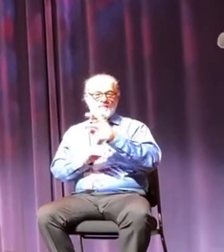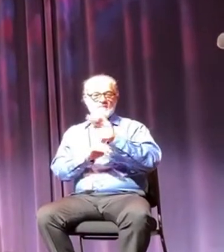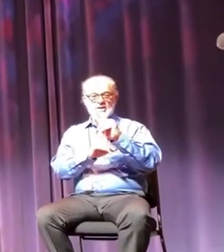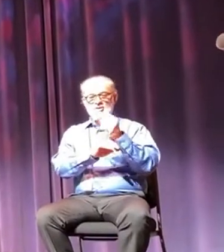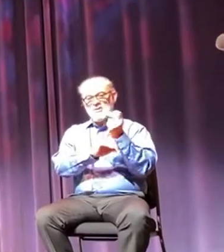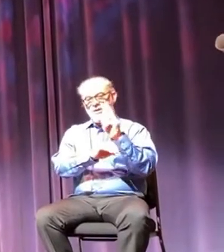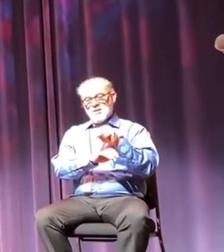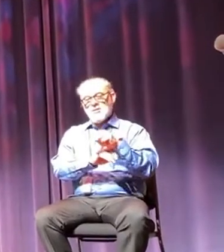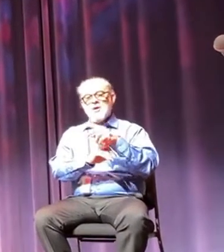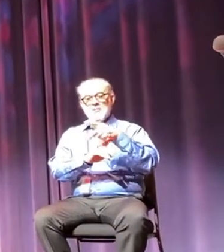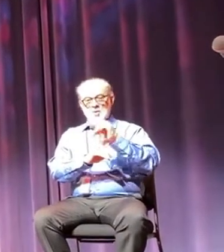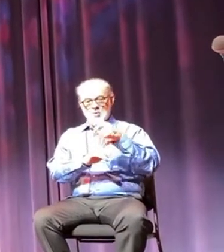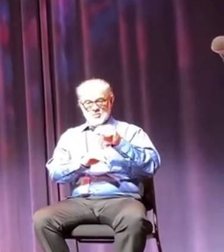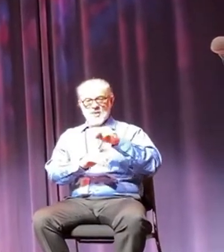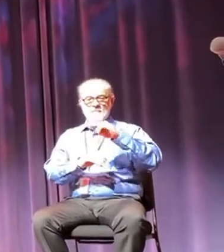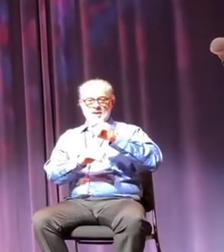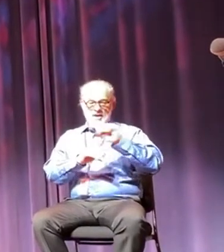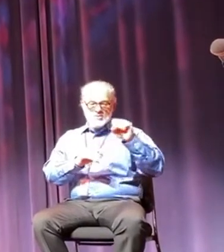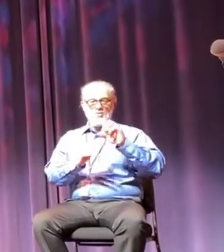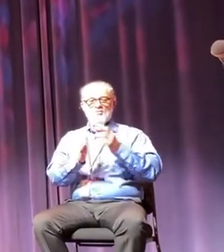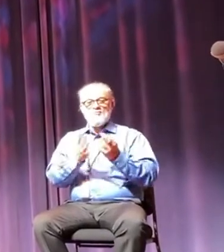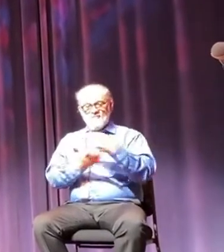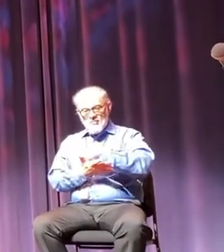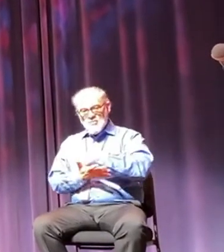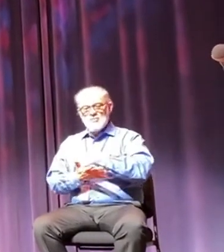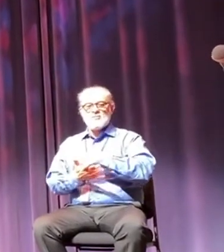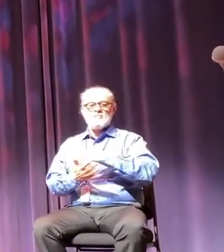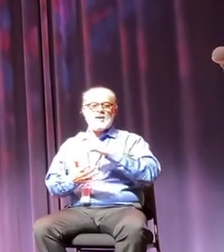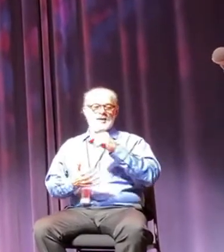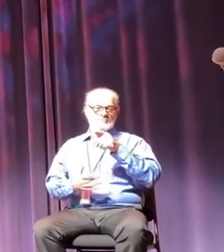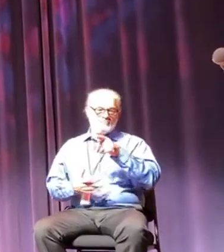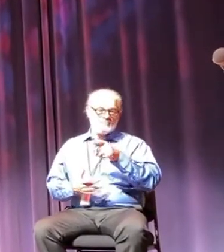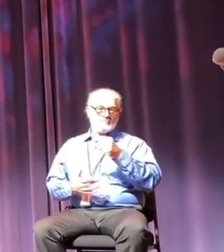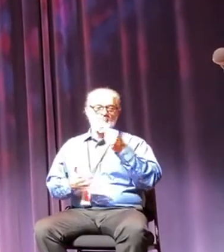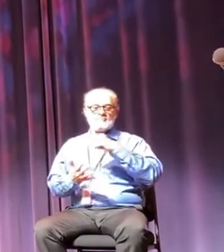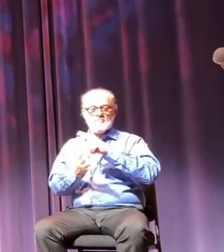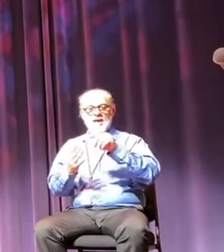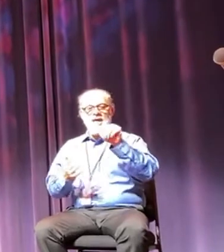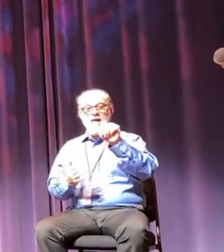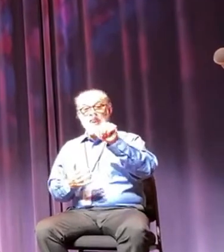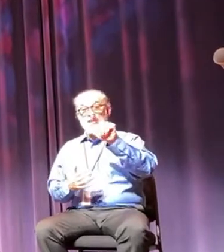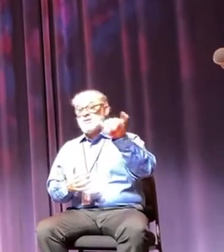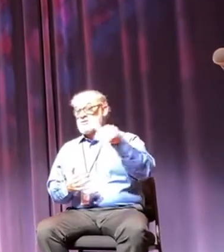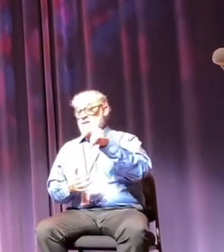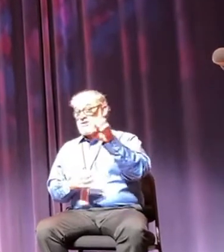Massachusetts Review, Poetry magazine, them., Colorlines, Al Jazeera, The Advocate,